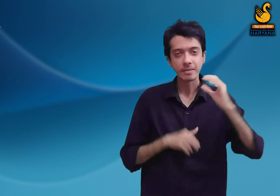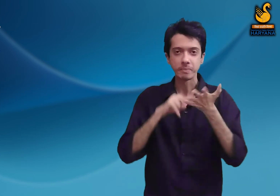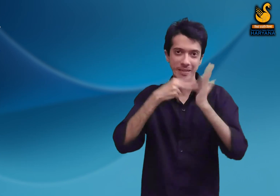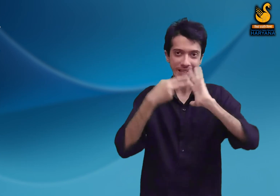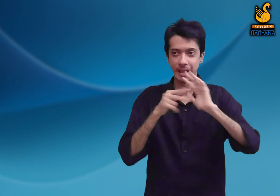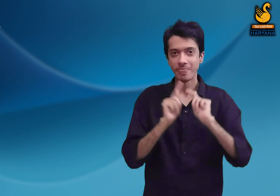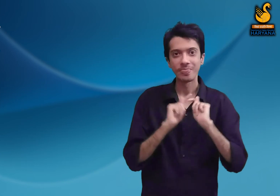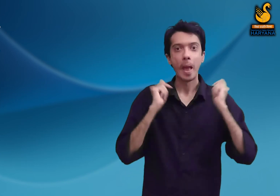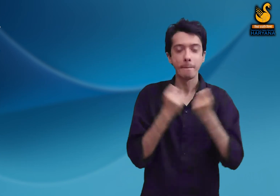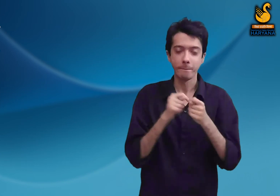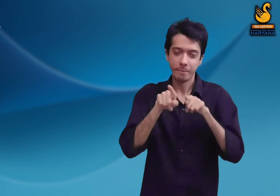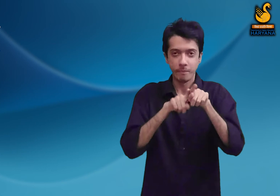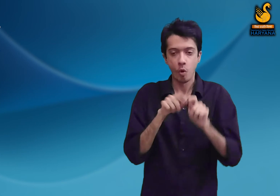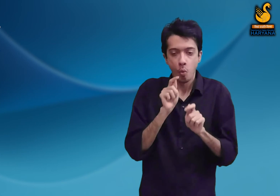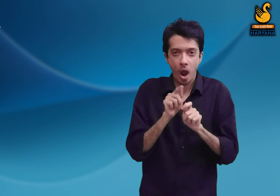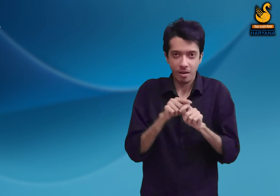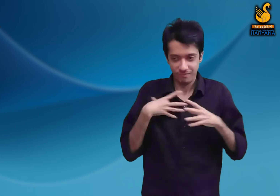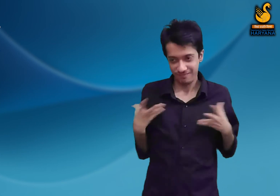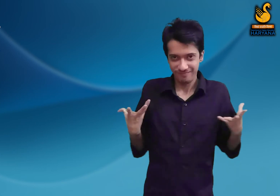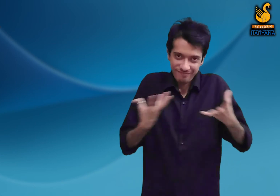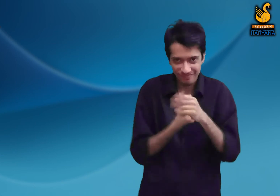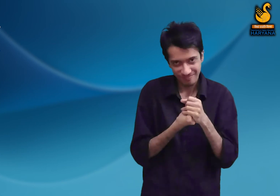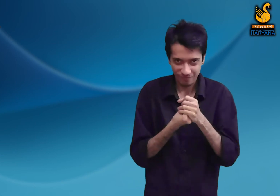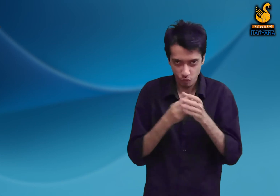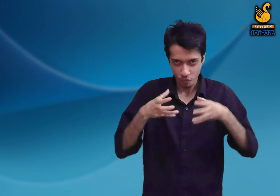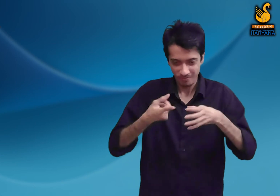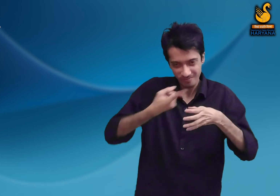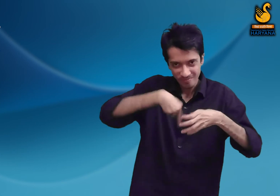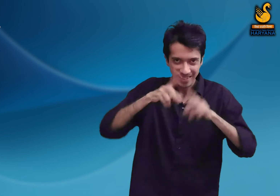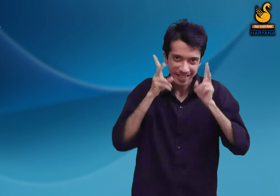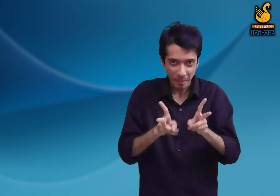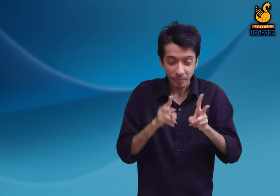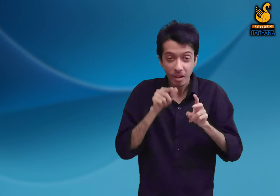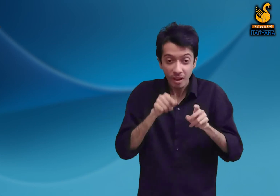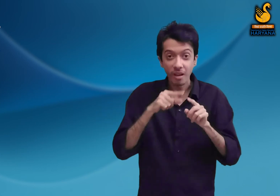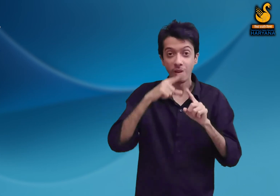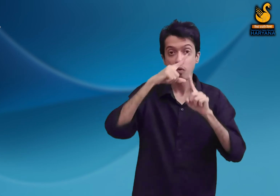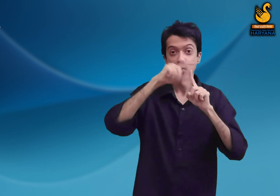CC in email is complimentary copy. When you are working in a team and you want the other team members